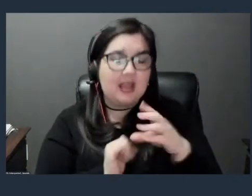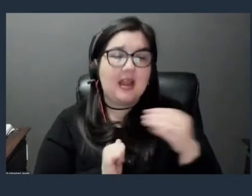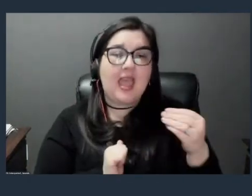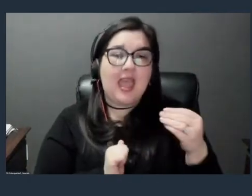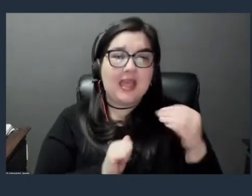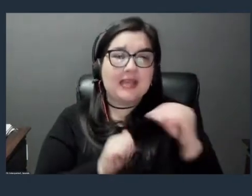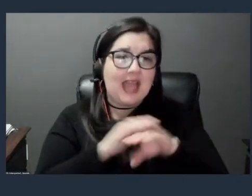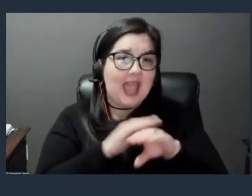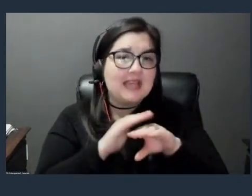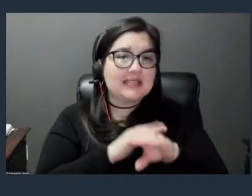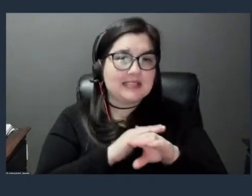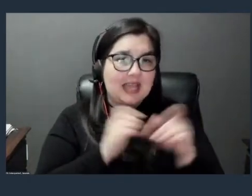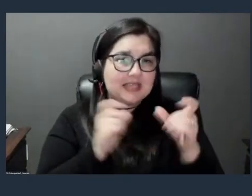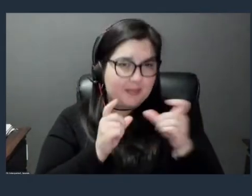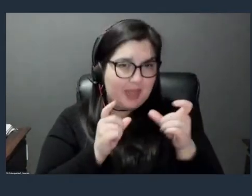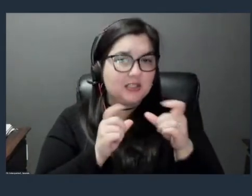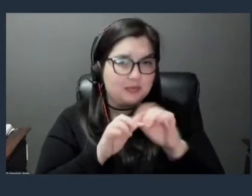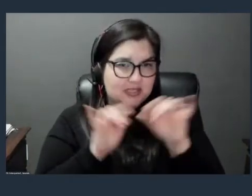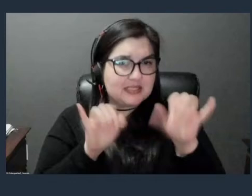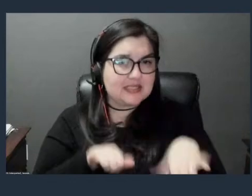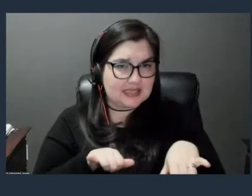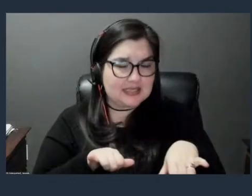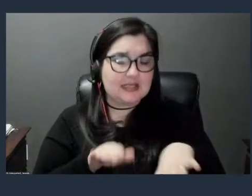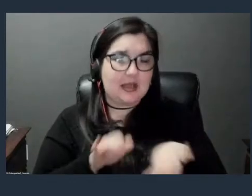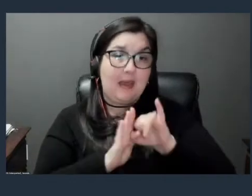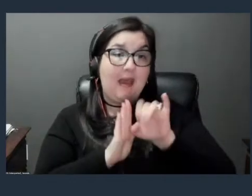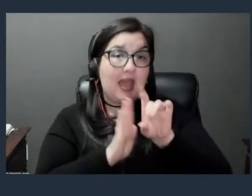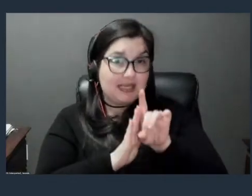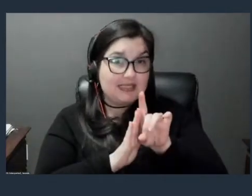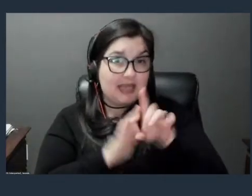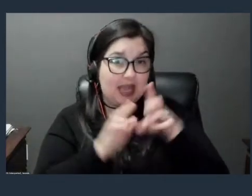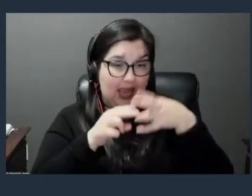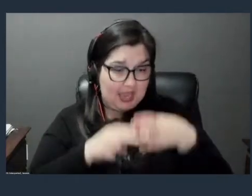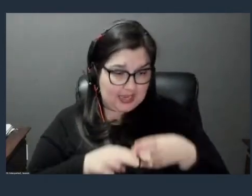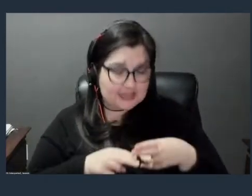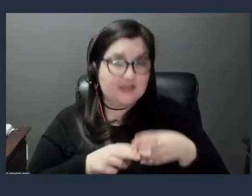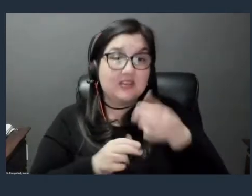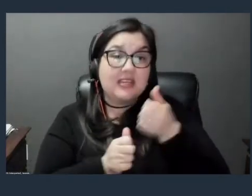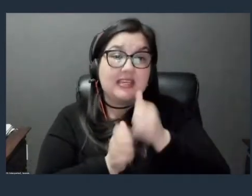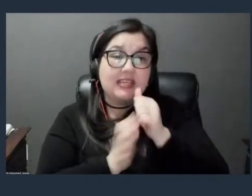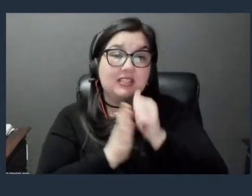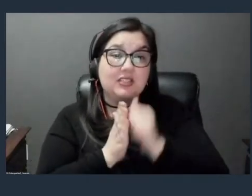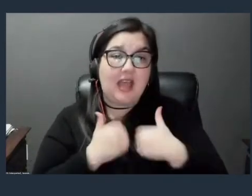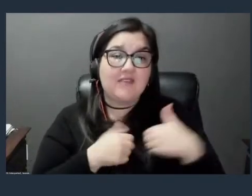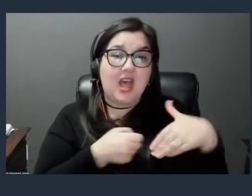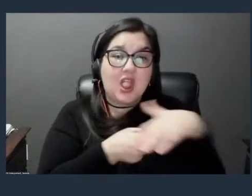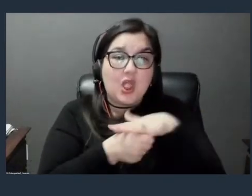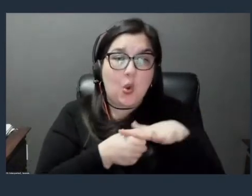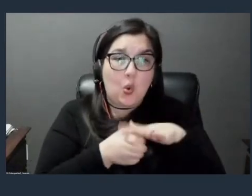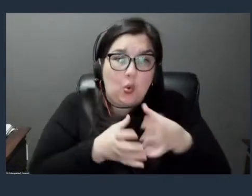the identities are each account in AWS has a local pool of IAM identities.